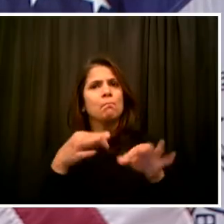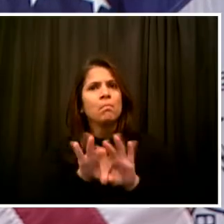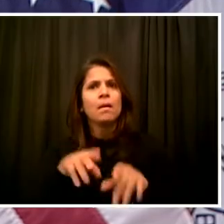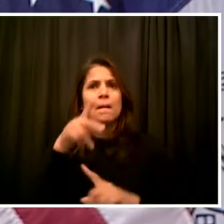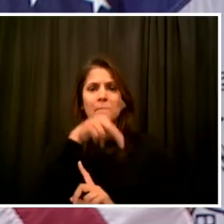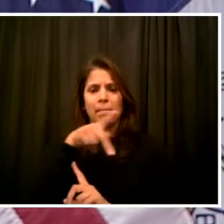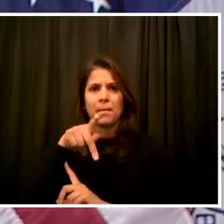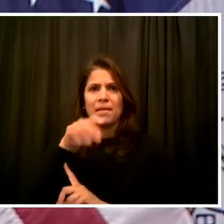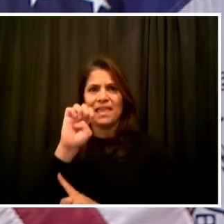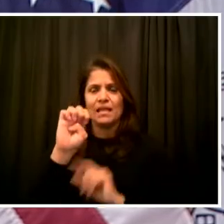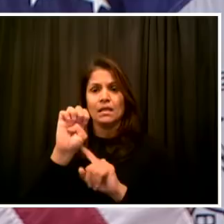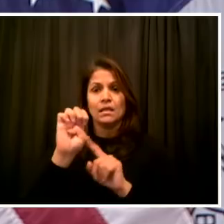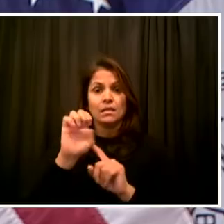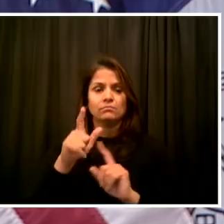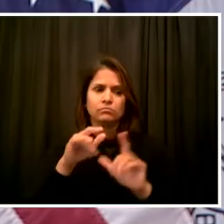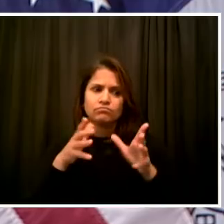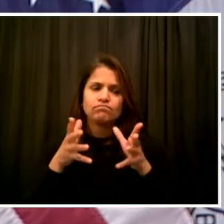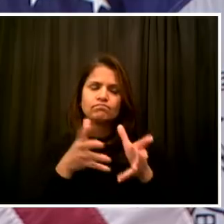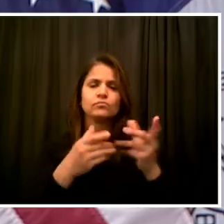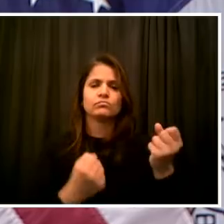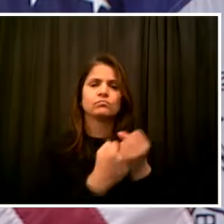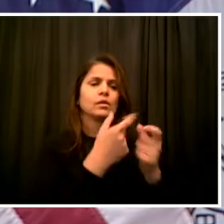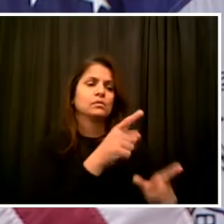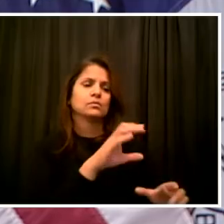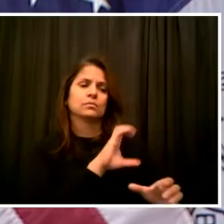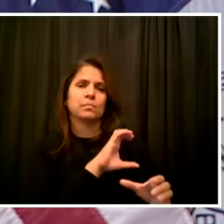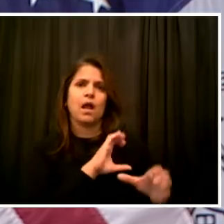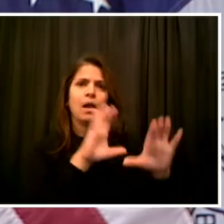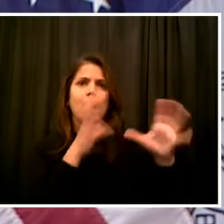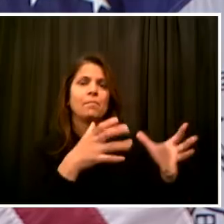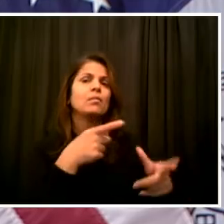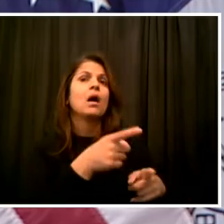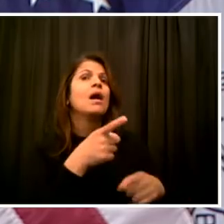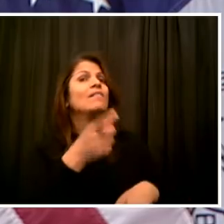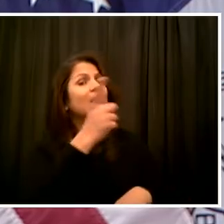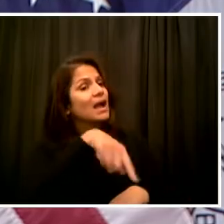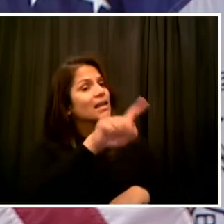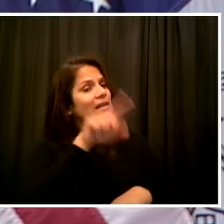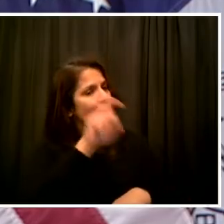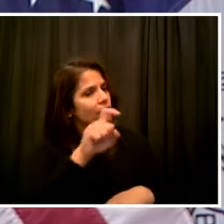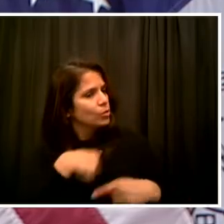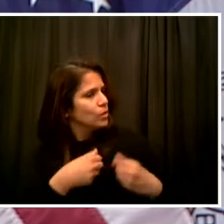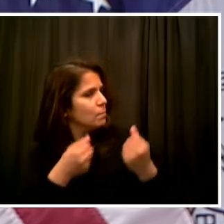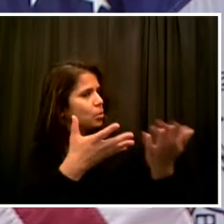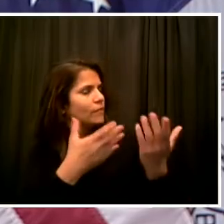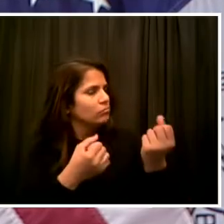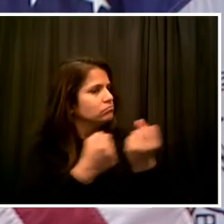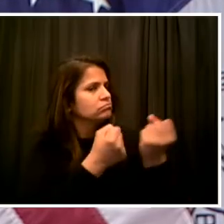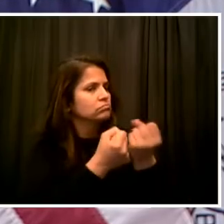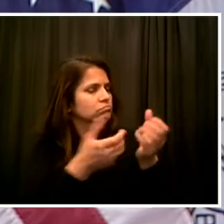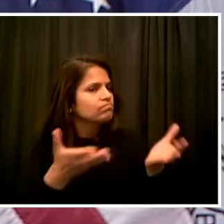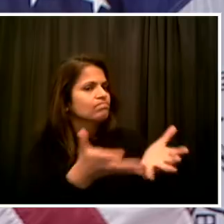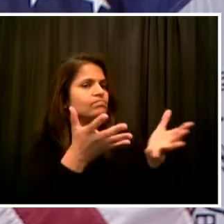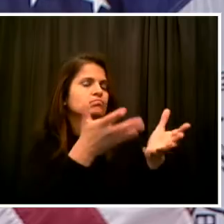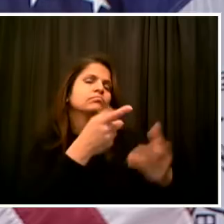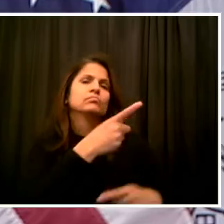THE MEN AND WOMEN OF THE NYPDOT G TO THEM. I HAD NUMEROUS COVENRATSINSO WITH COMMISSIONER